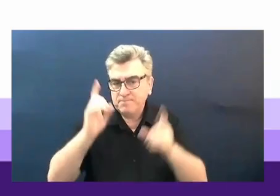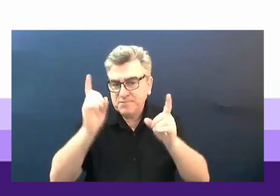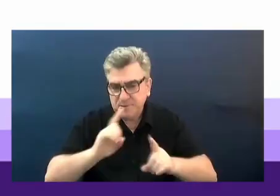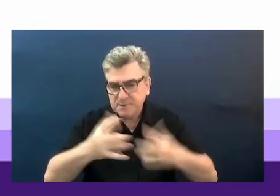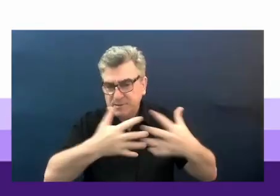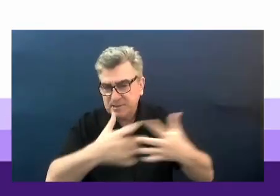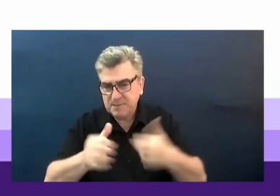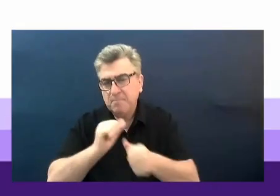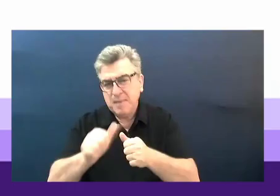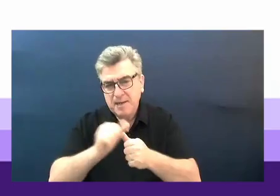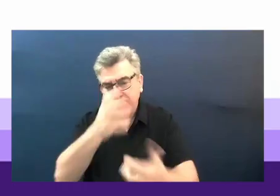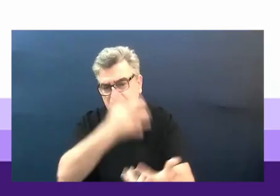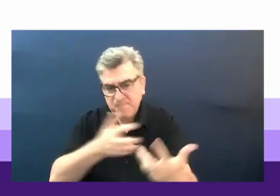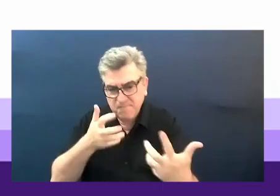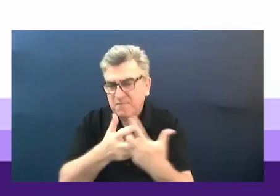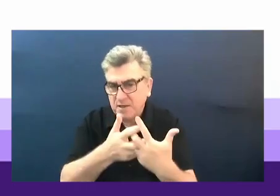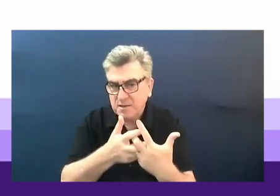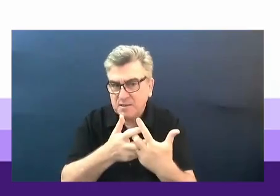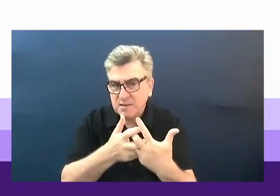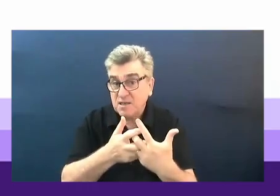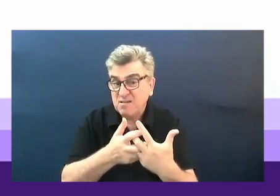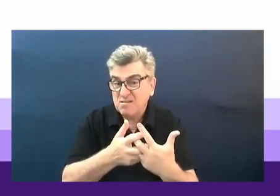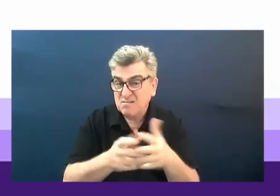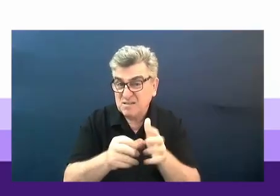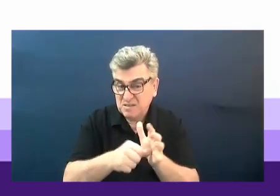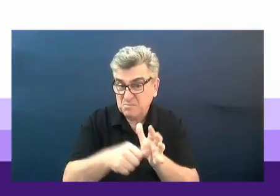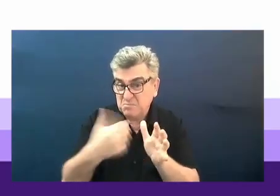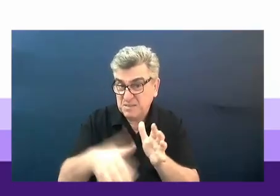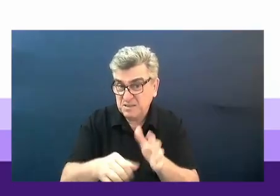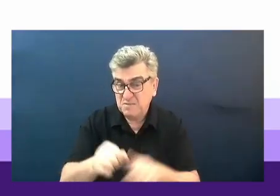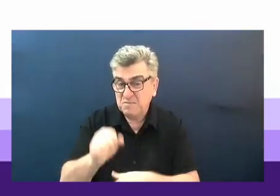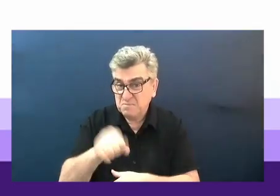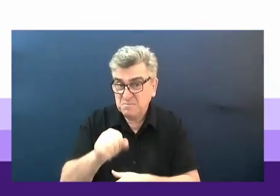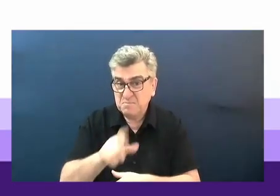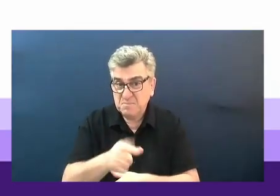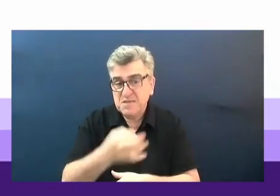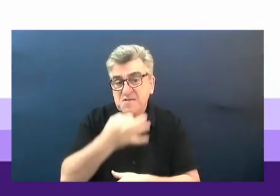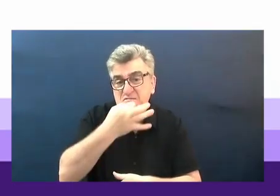models of care, it would be very expensive and it really caters to very few people. So,